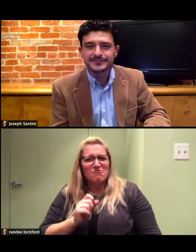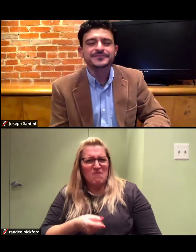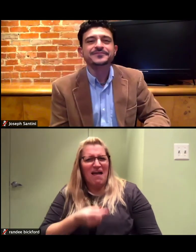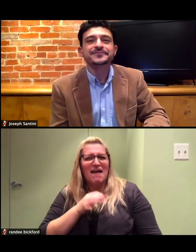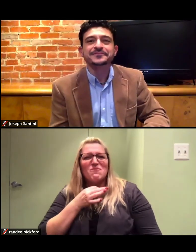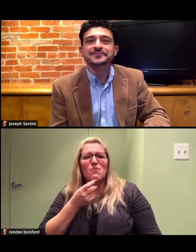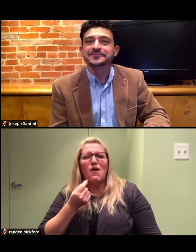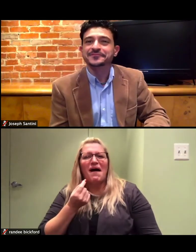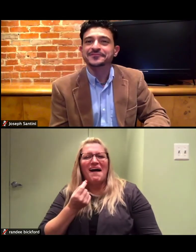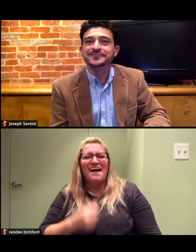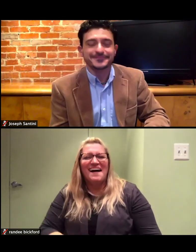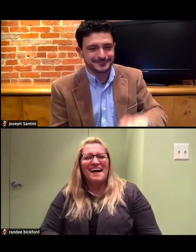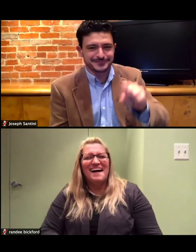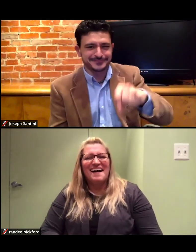What age would you say for children?